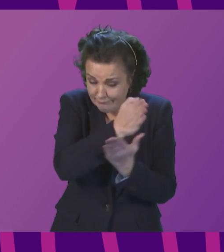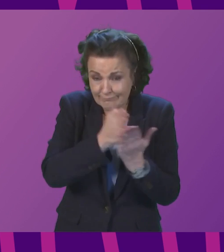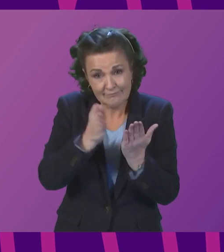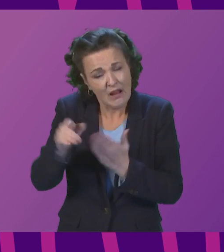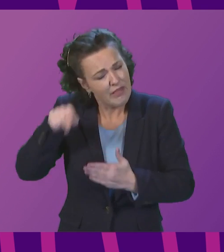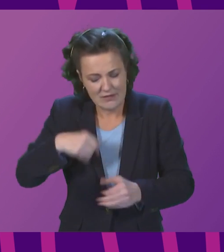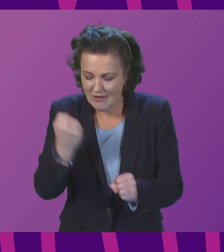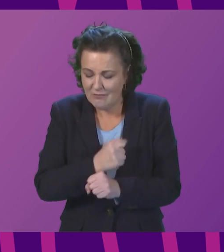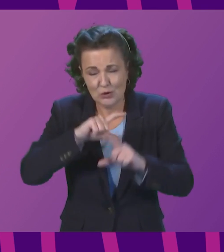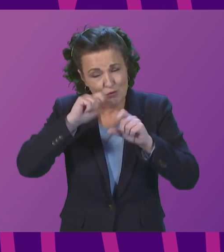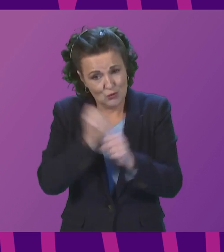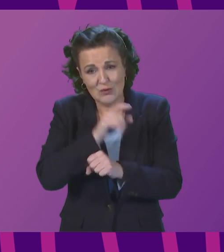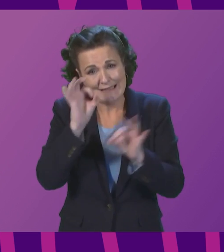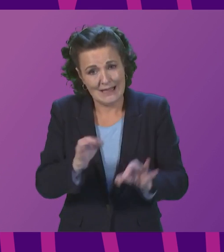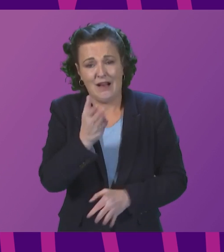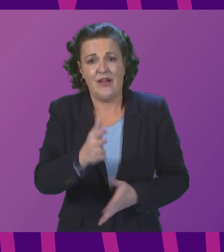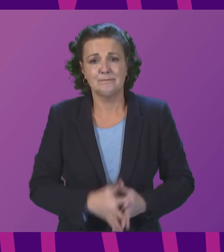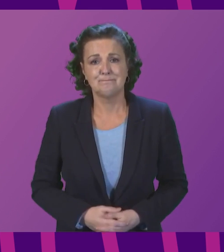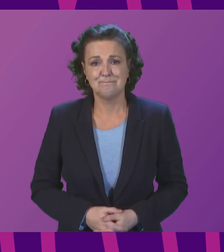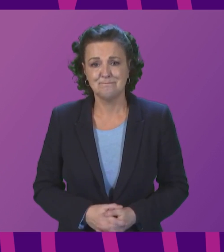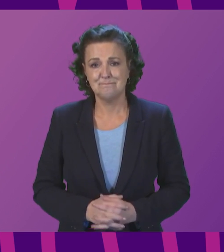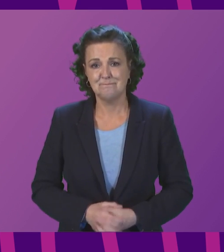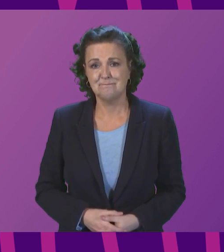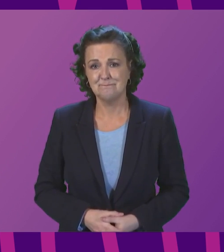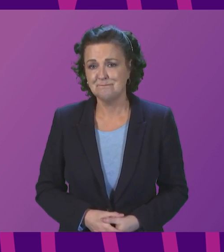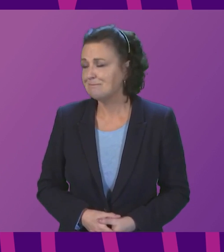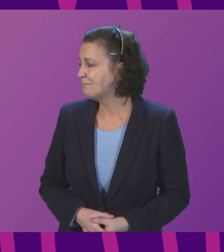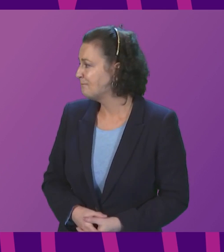doing exactly that.